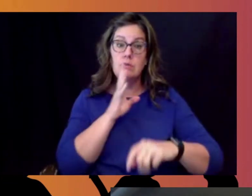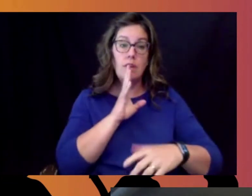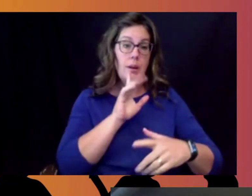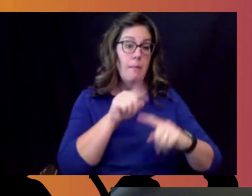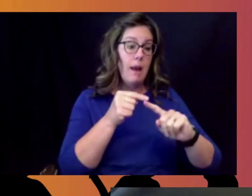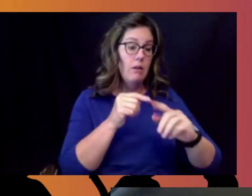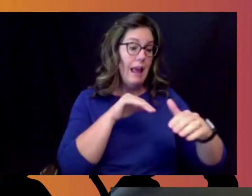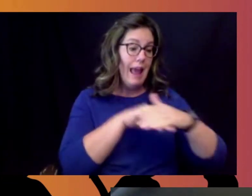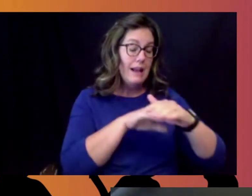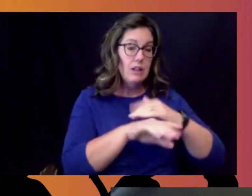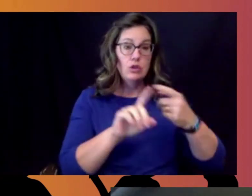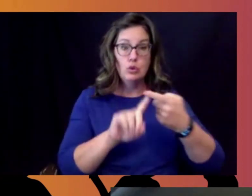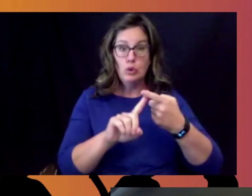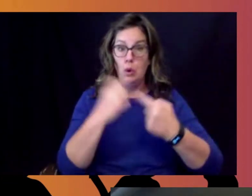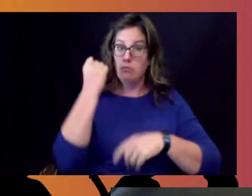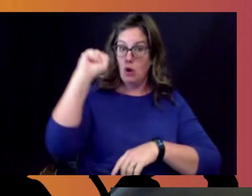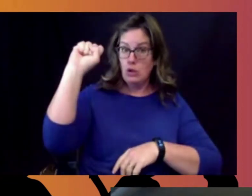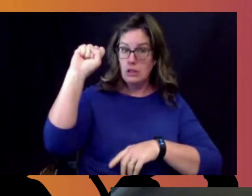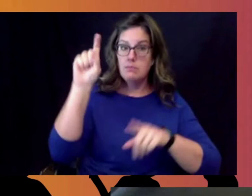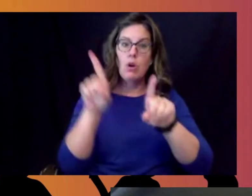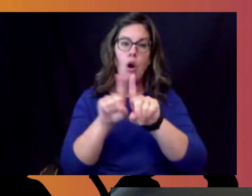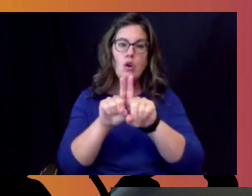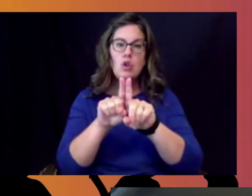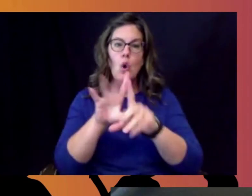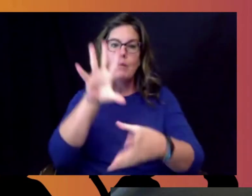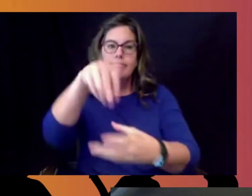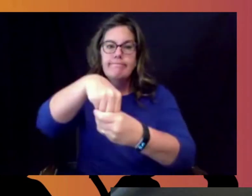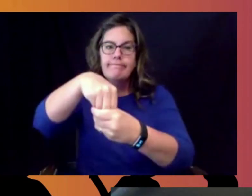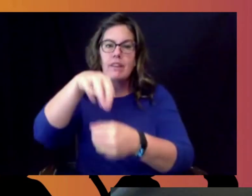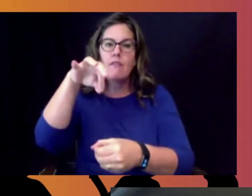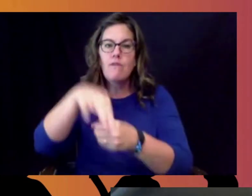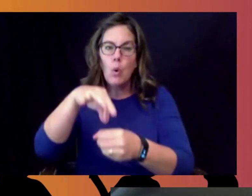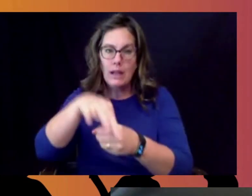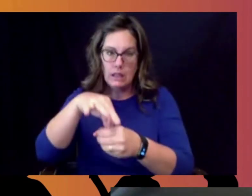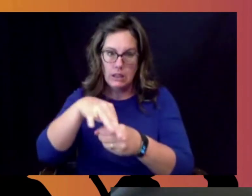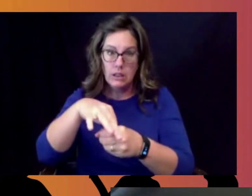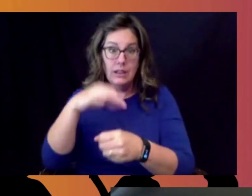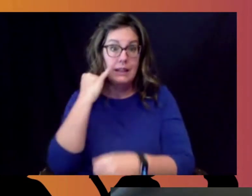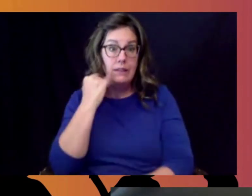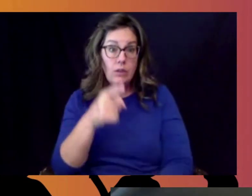but also getting involved in voting if you're 16 years old you need to register to vote